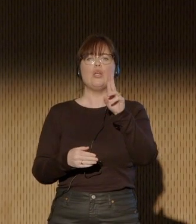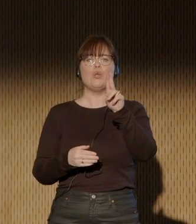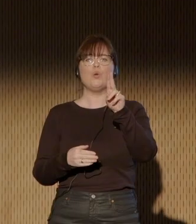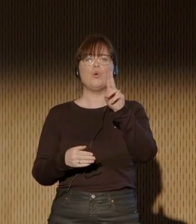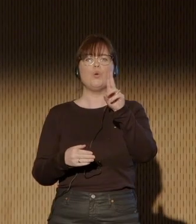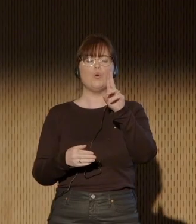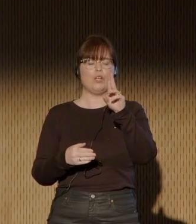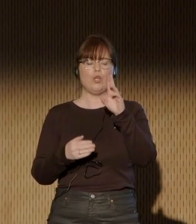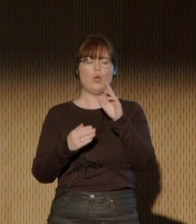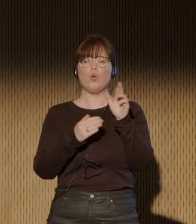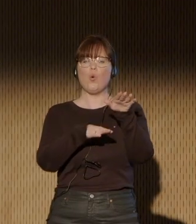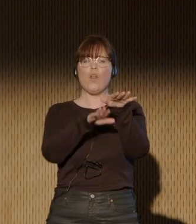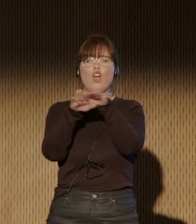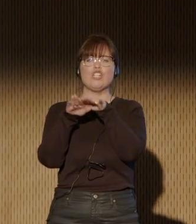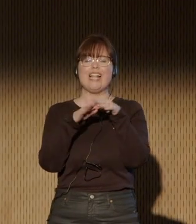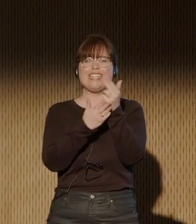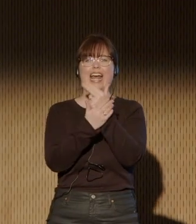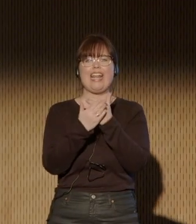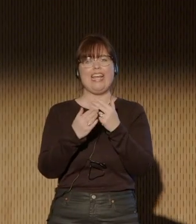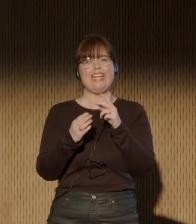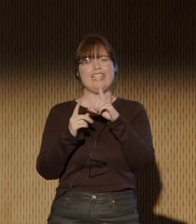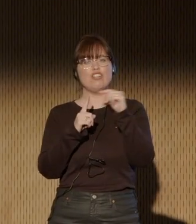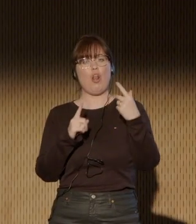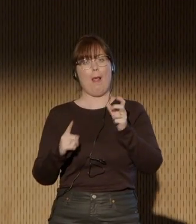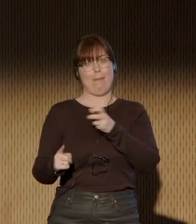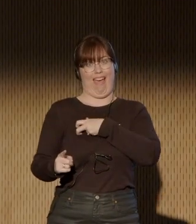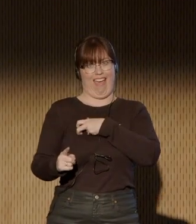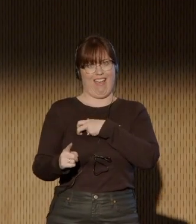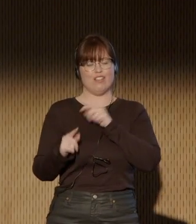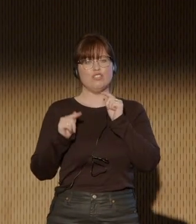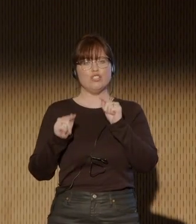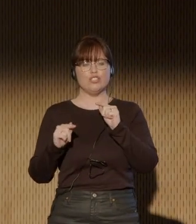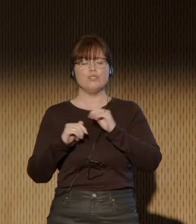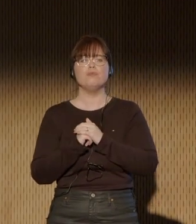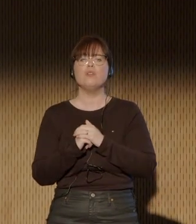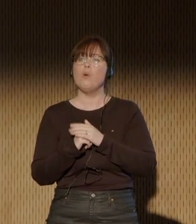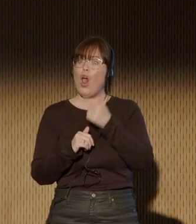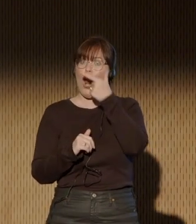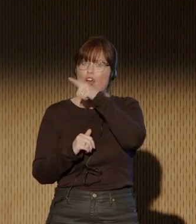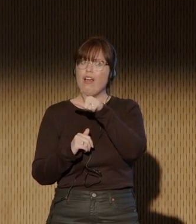digital badge is really effective. We are lucky enough to have received funding from the National